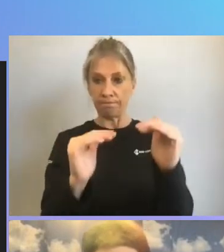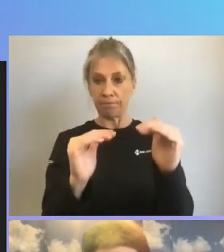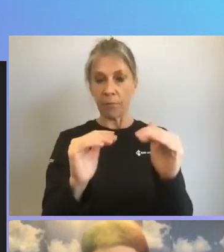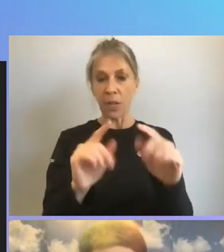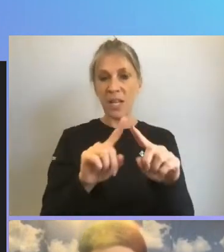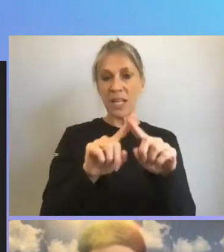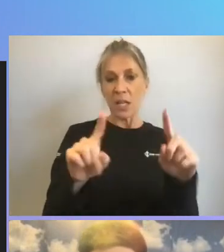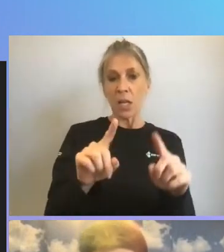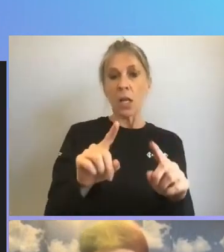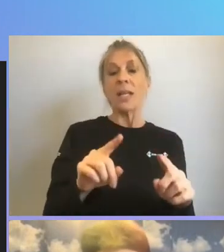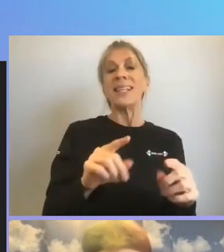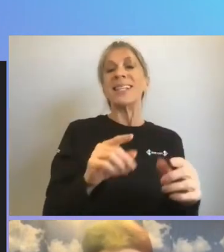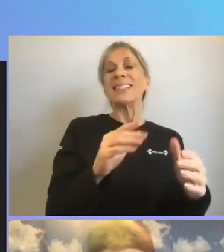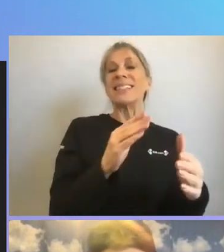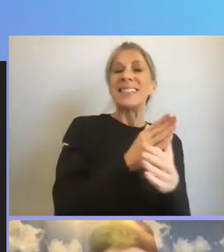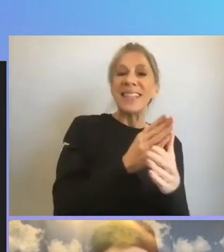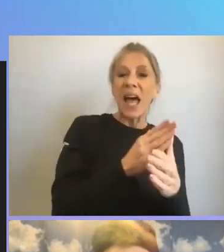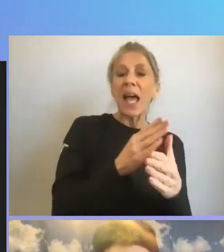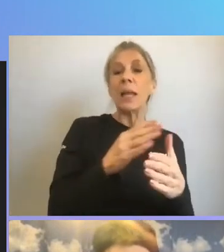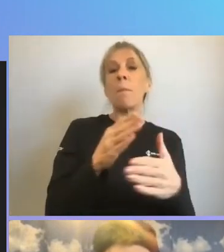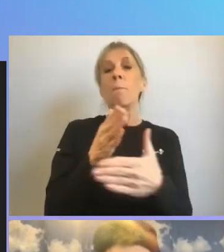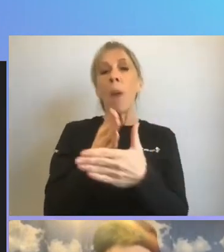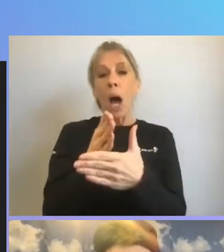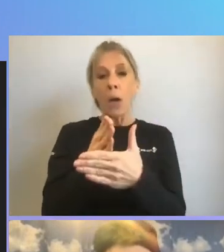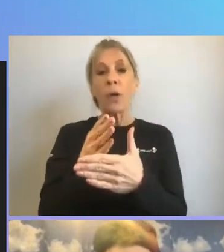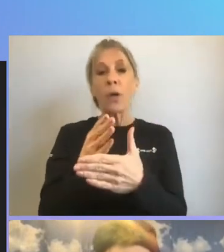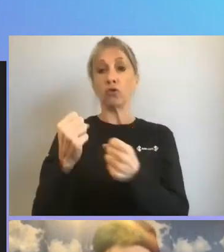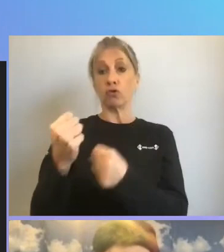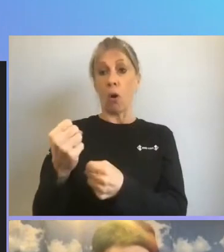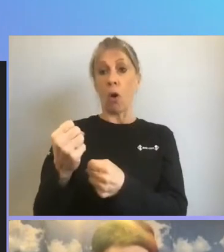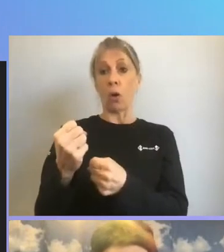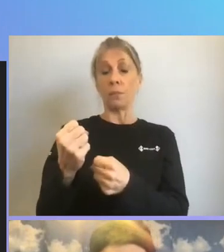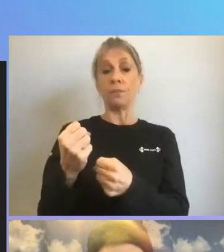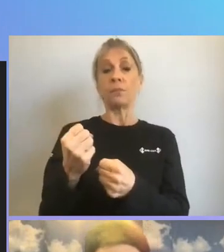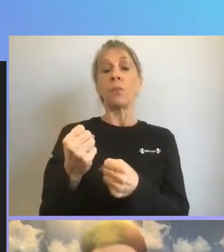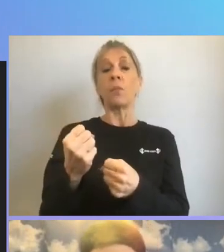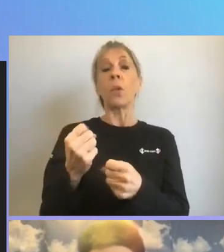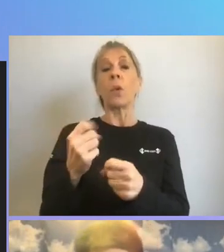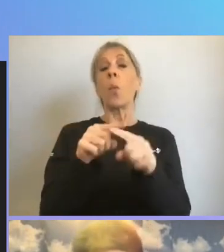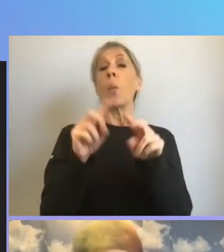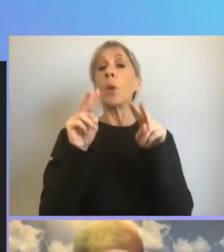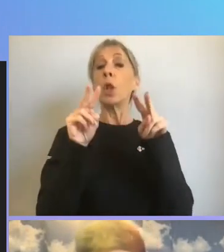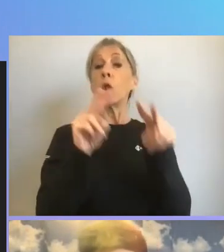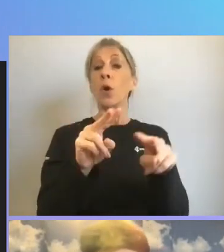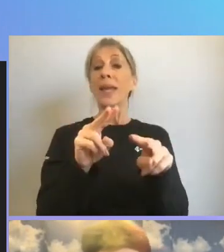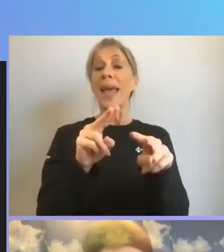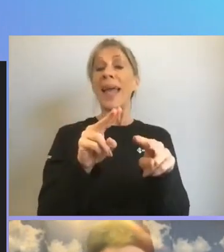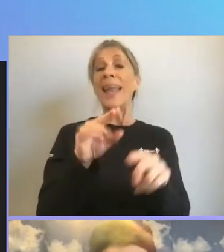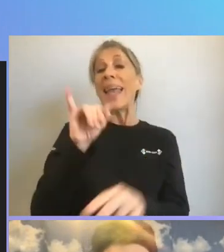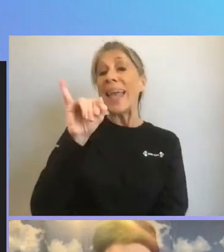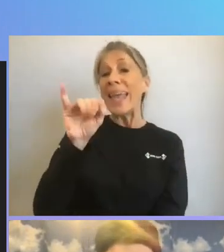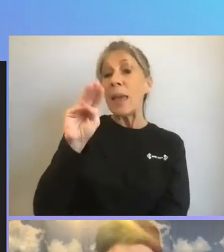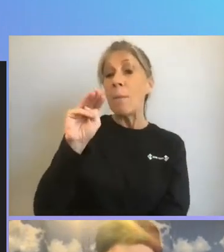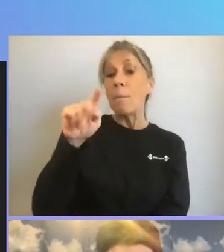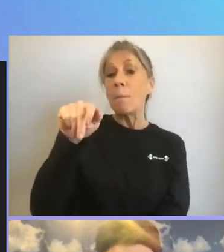preference scale. So when we look at implicit attitudes